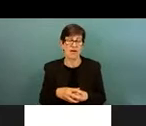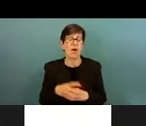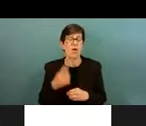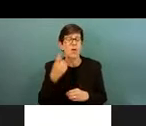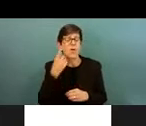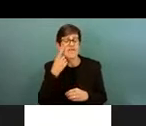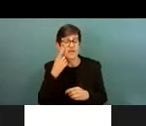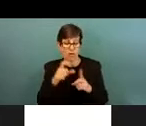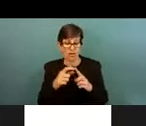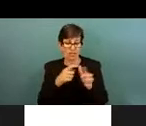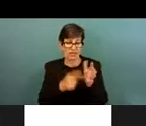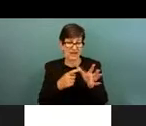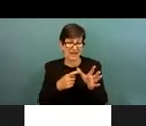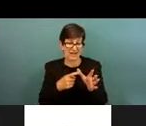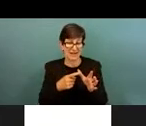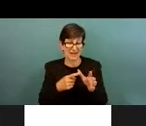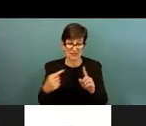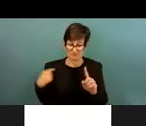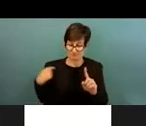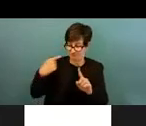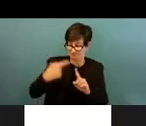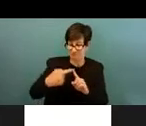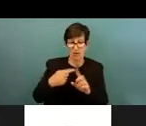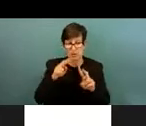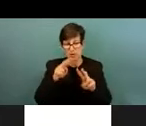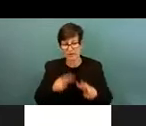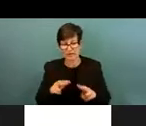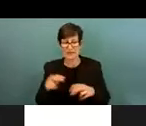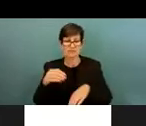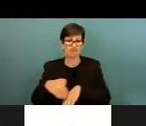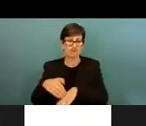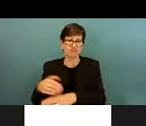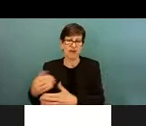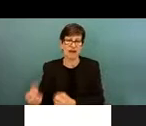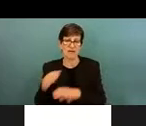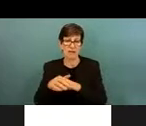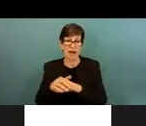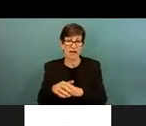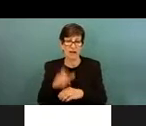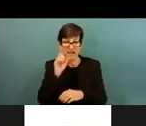in previous reports remain. When it comes to digital ability again, we've taken a different